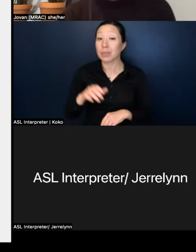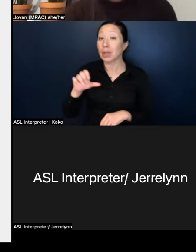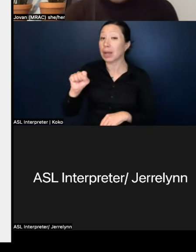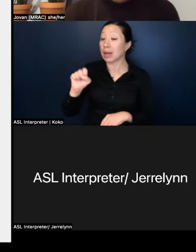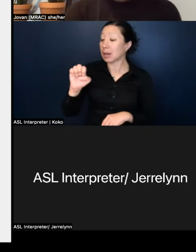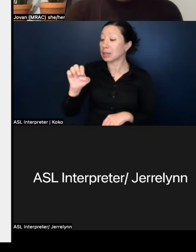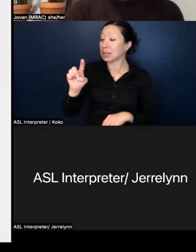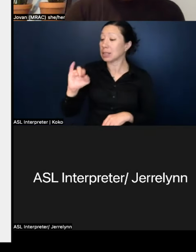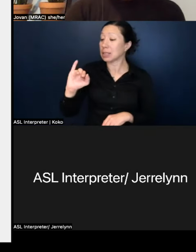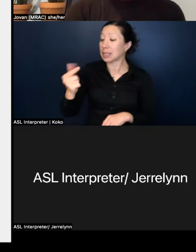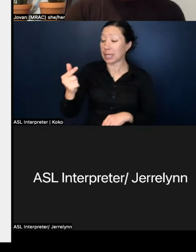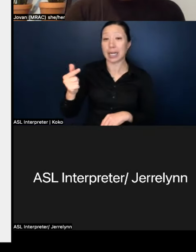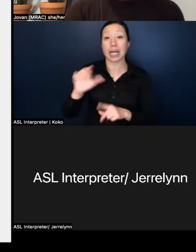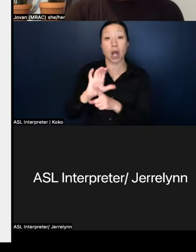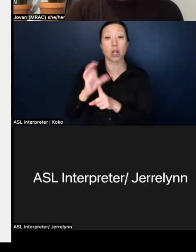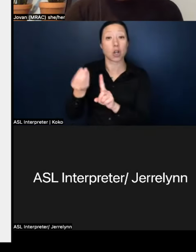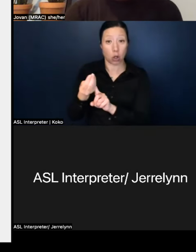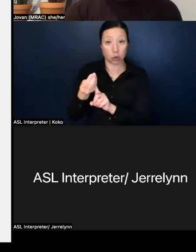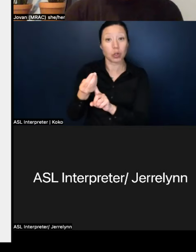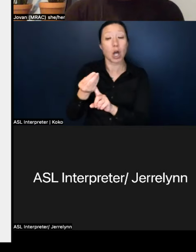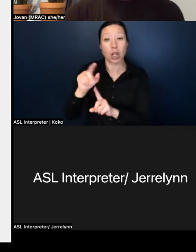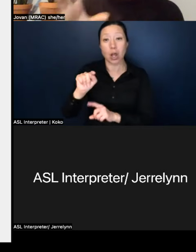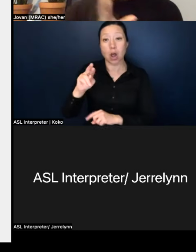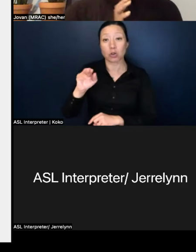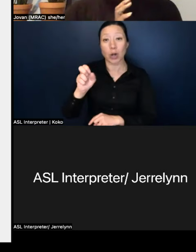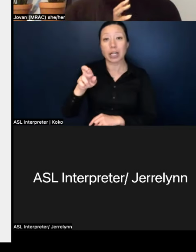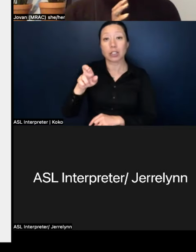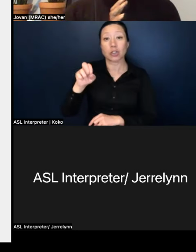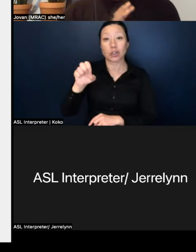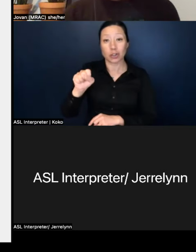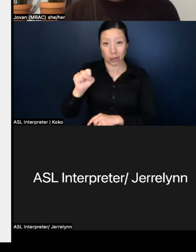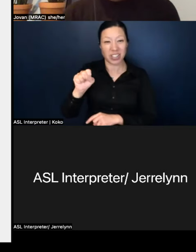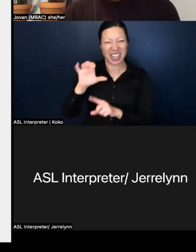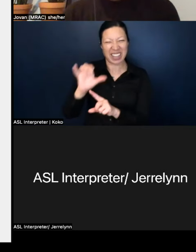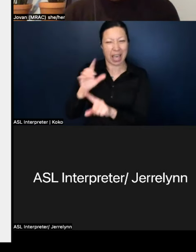Propel was chosen to administer the organizational funds,